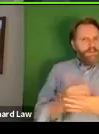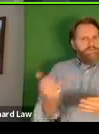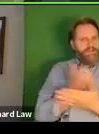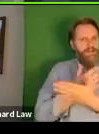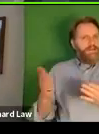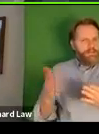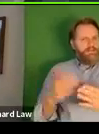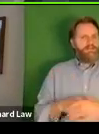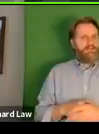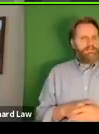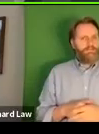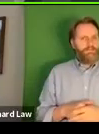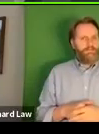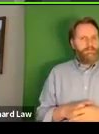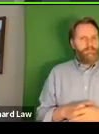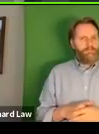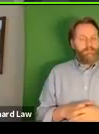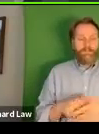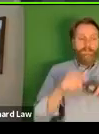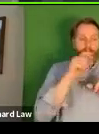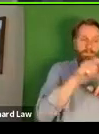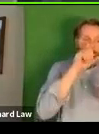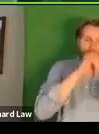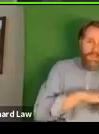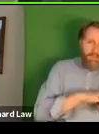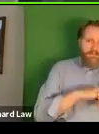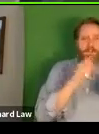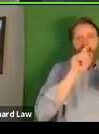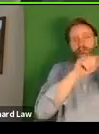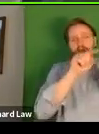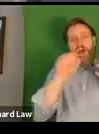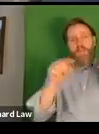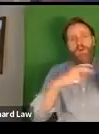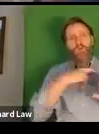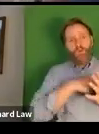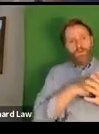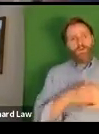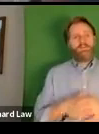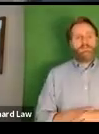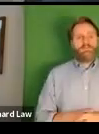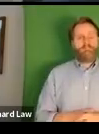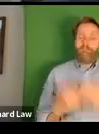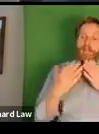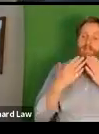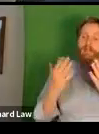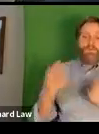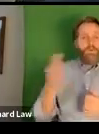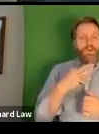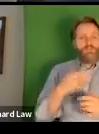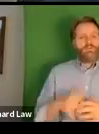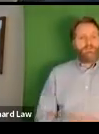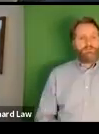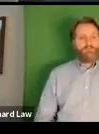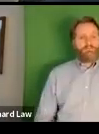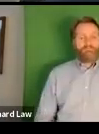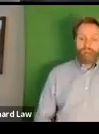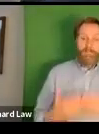union side including the PCS union. Thanks very much Steve and one